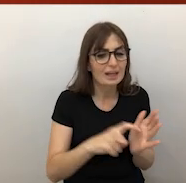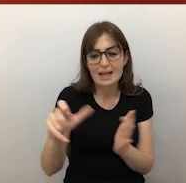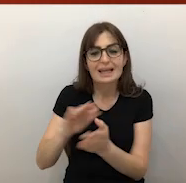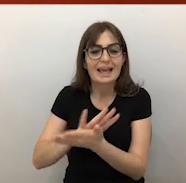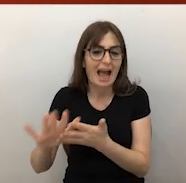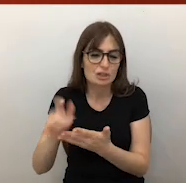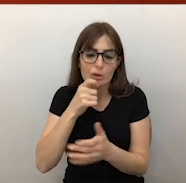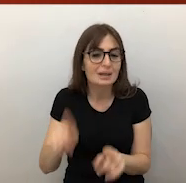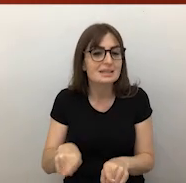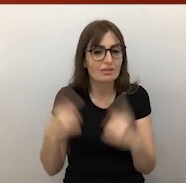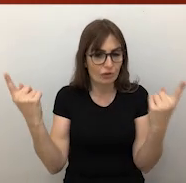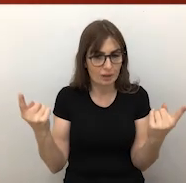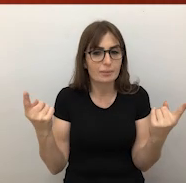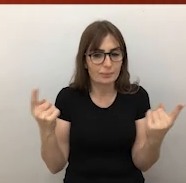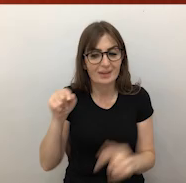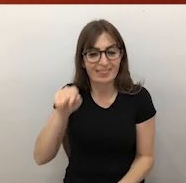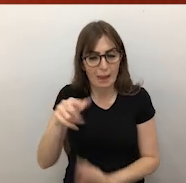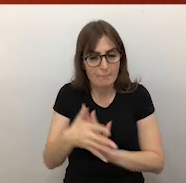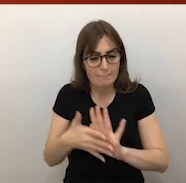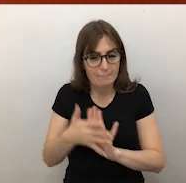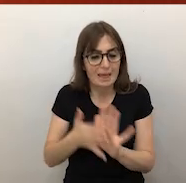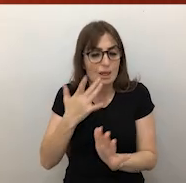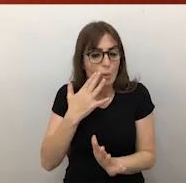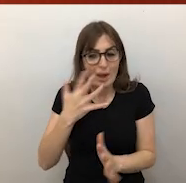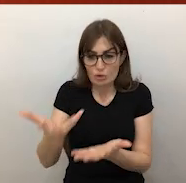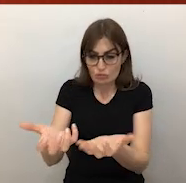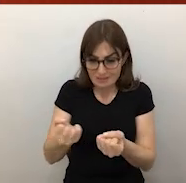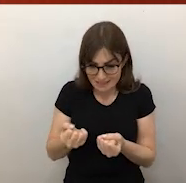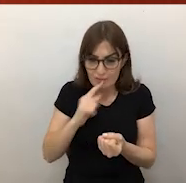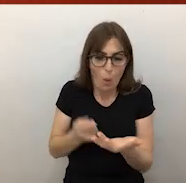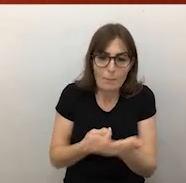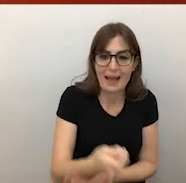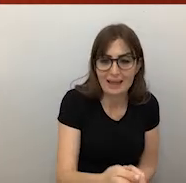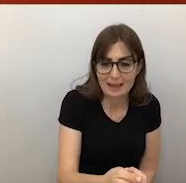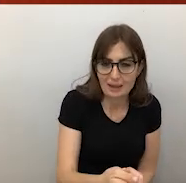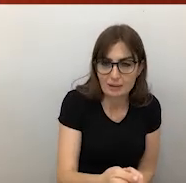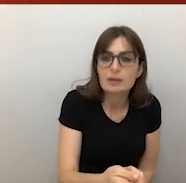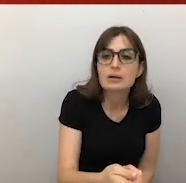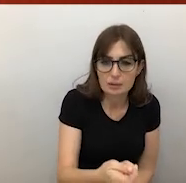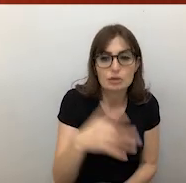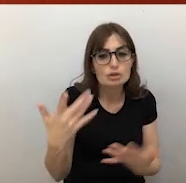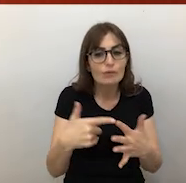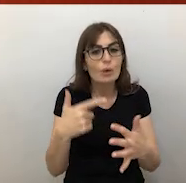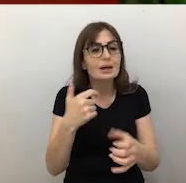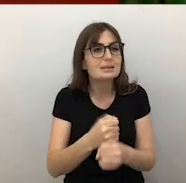and expenses are recognised in the cash flow statement on a cash basis. That is when the cash is received or paid.